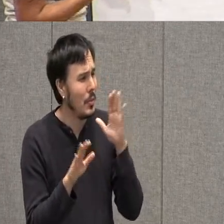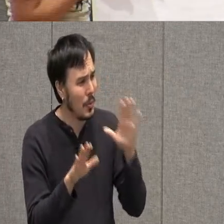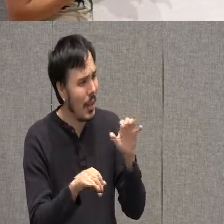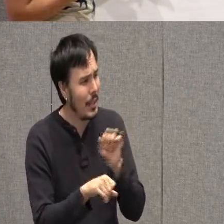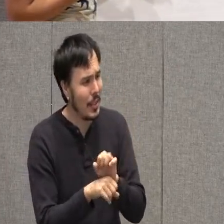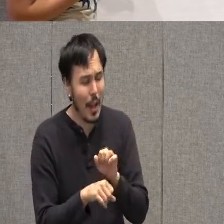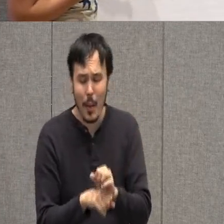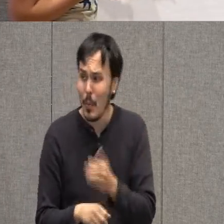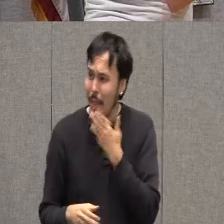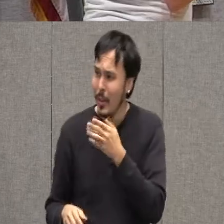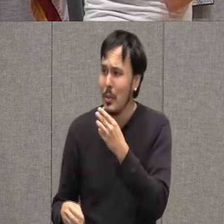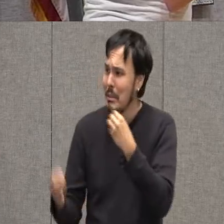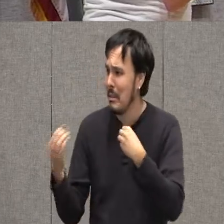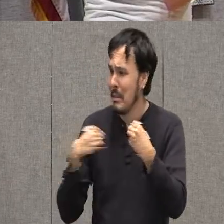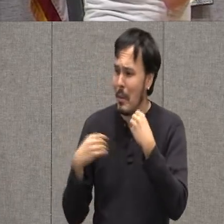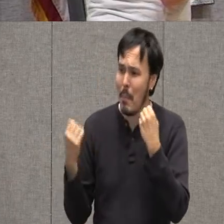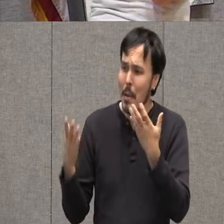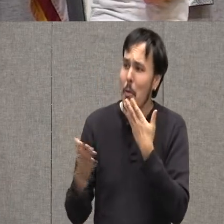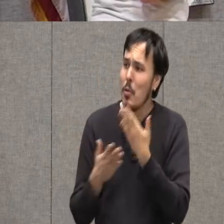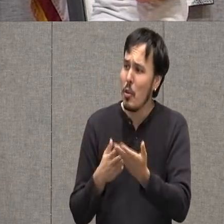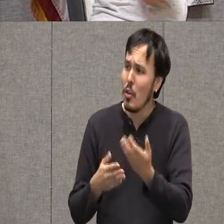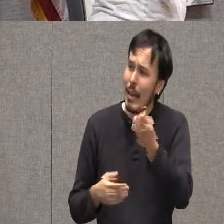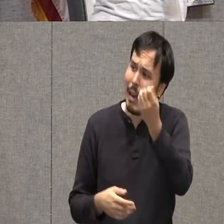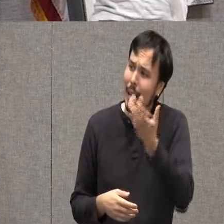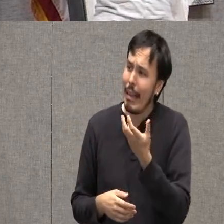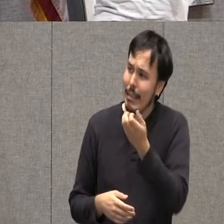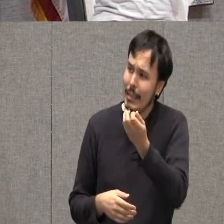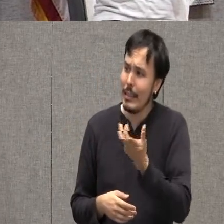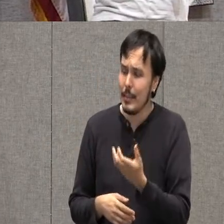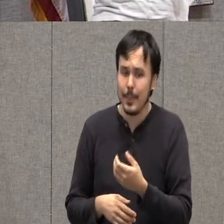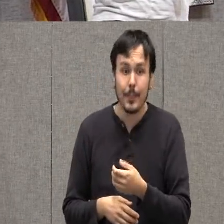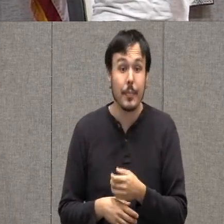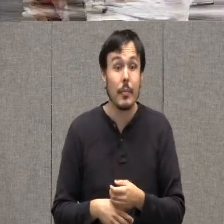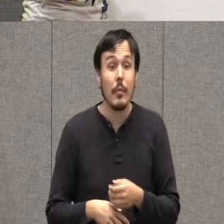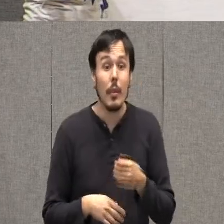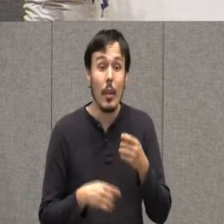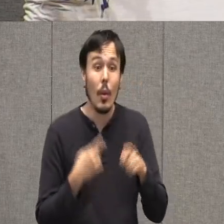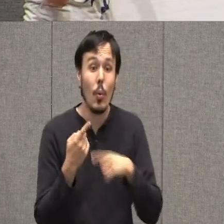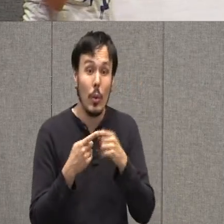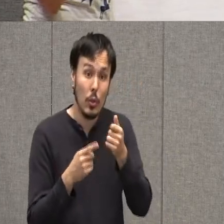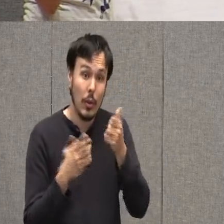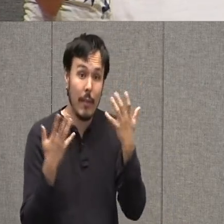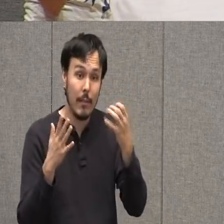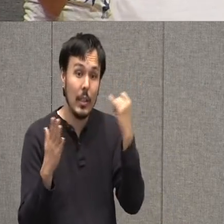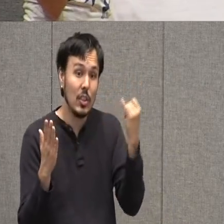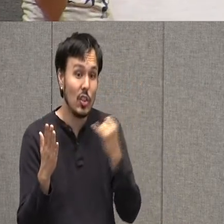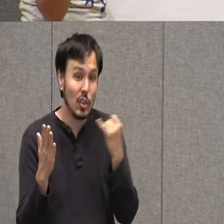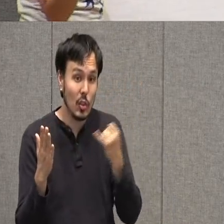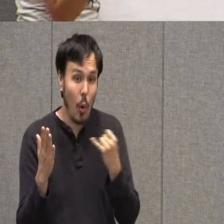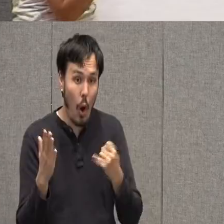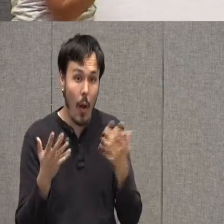And you see, as you erase those extra lines like you can, artists, that face starts to come out a little bit more.